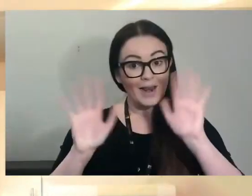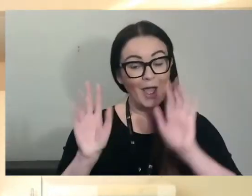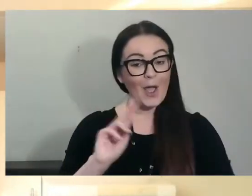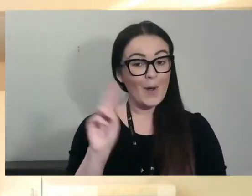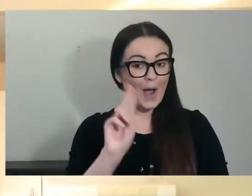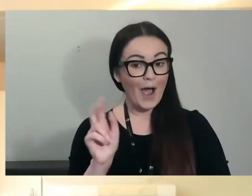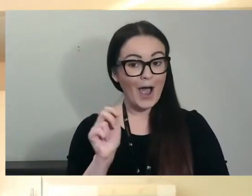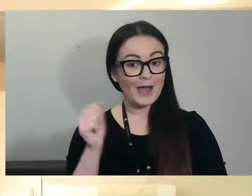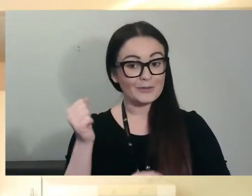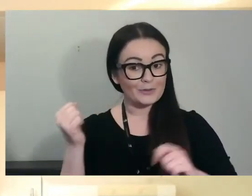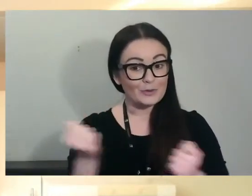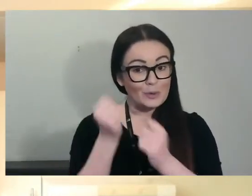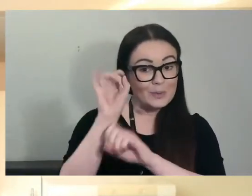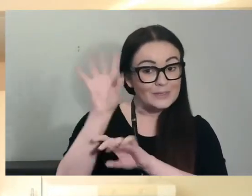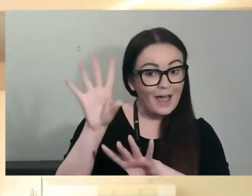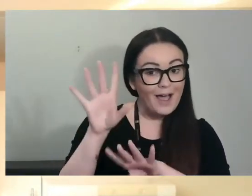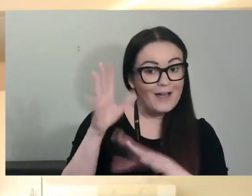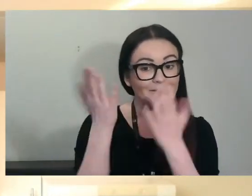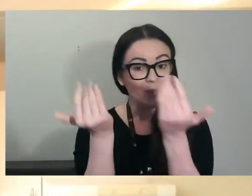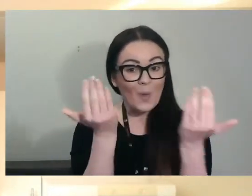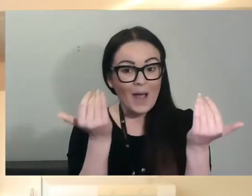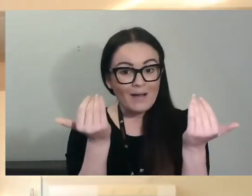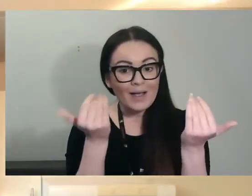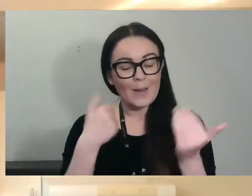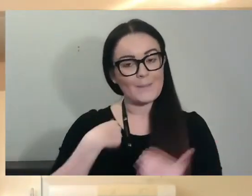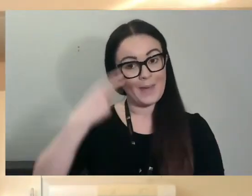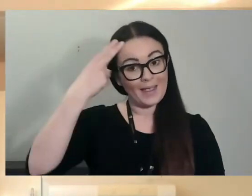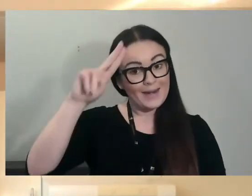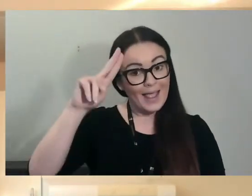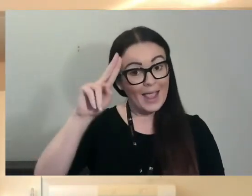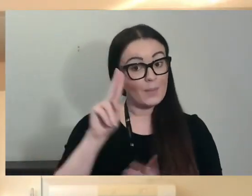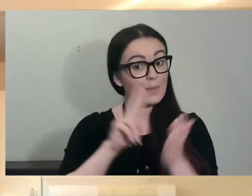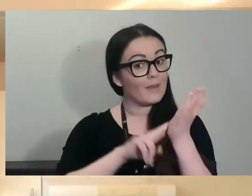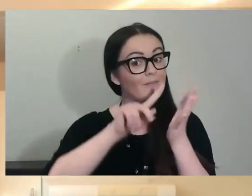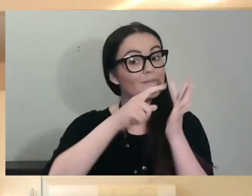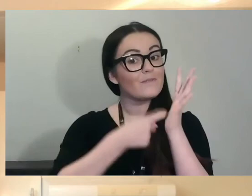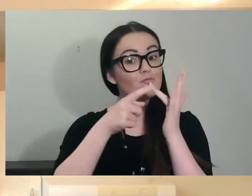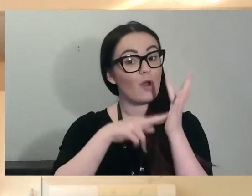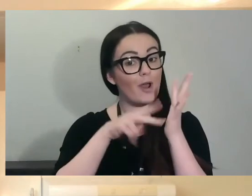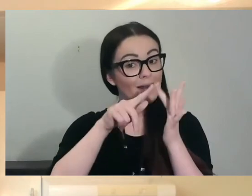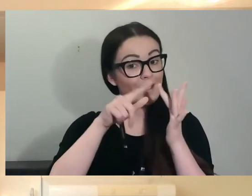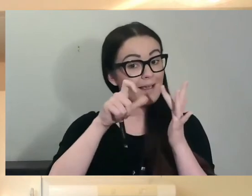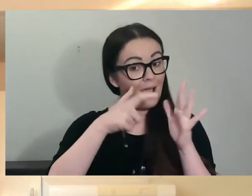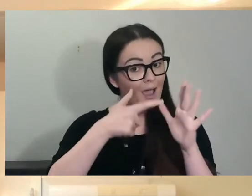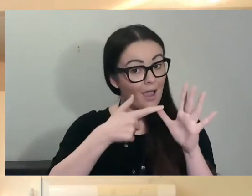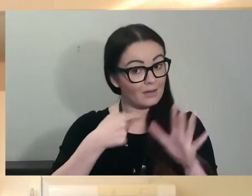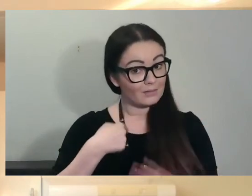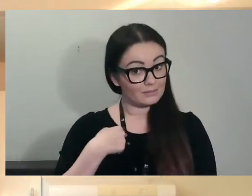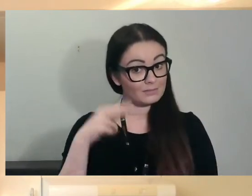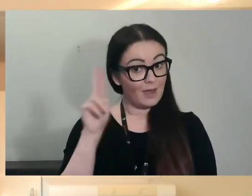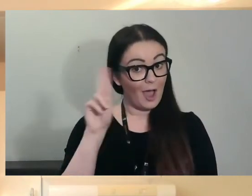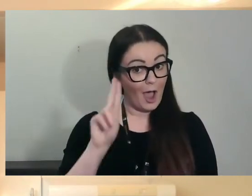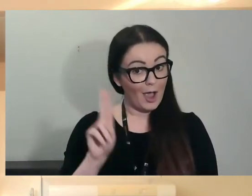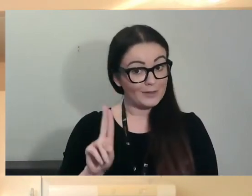Hello Art Superstars and welcome. My name is Veronica and I'm an artist and I work for